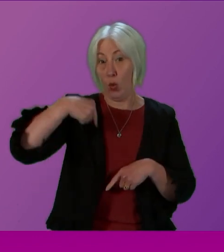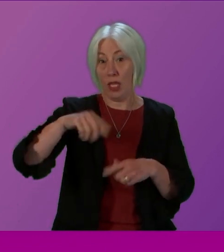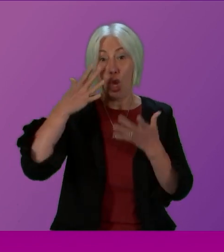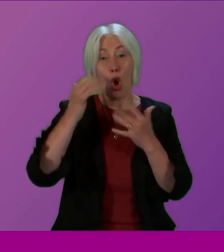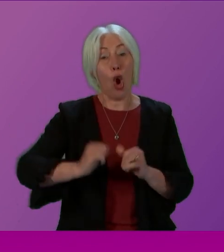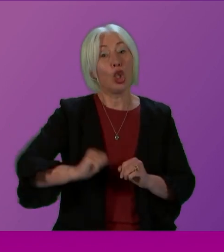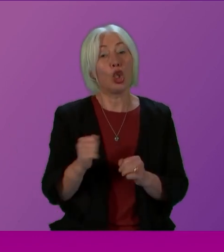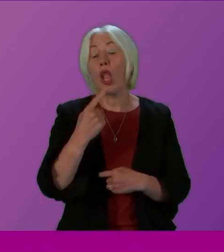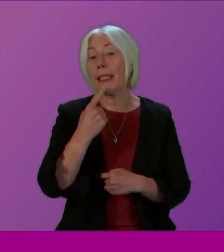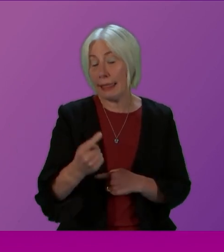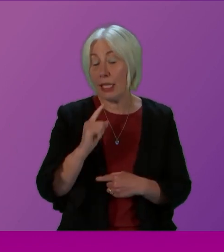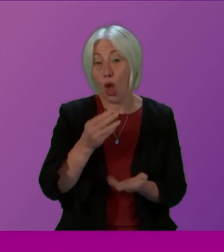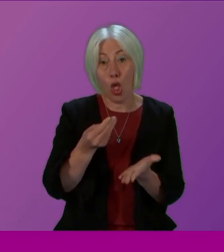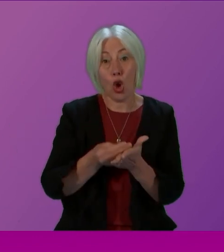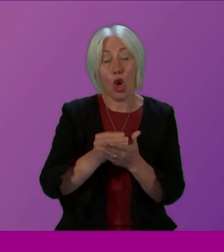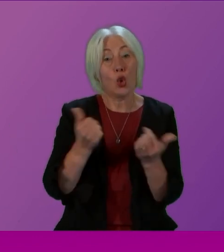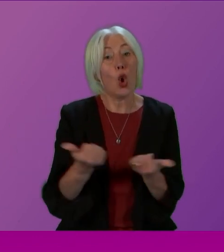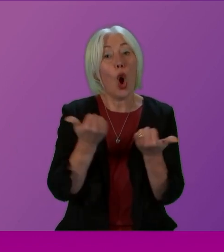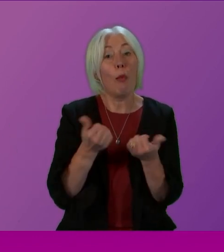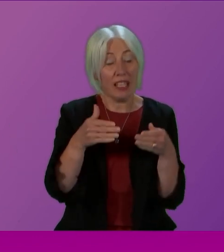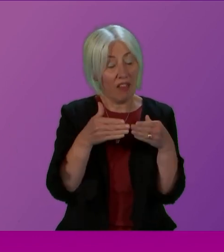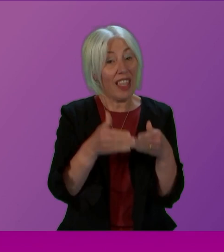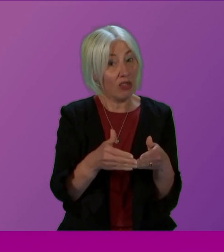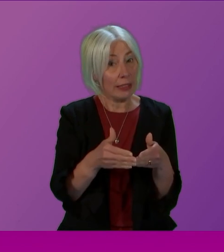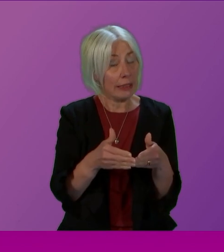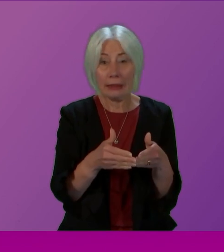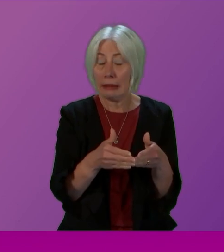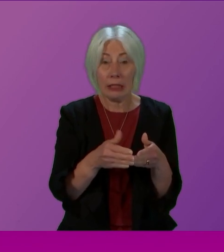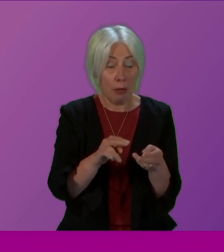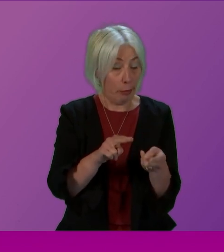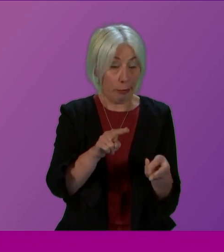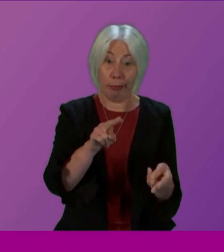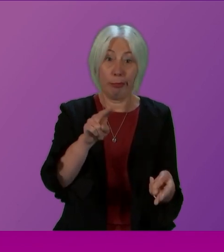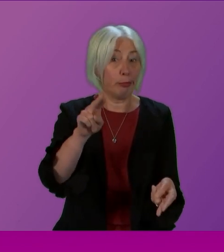“the costs to complete these ferries have continued to escalate”.